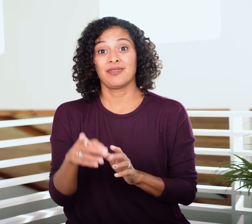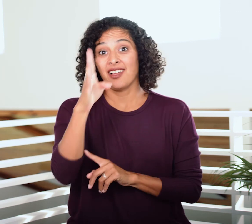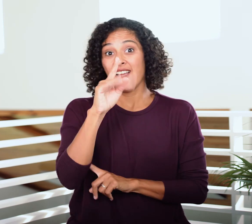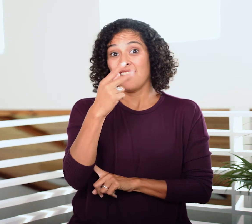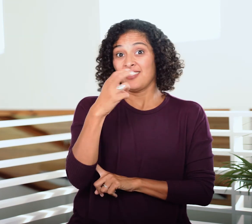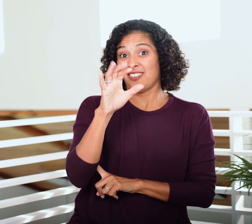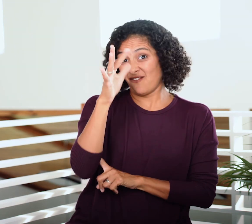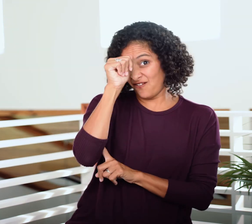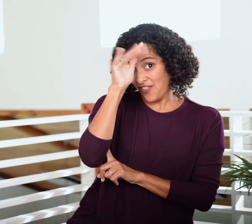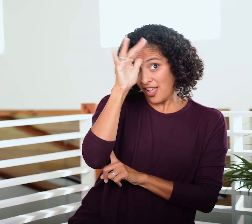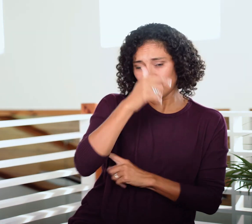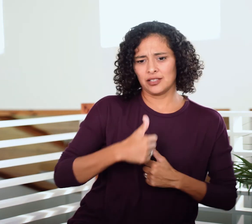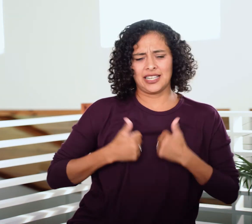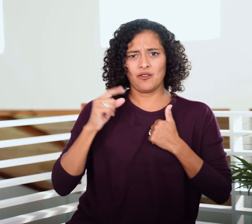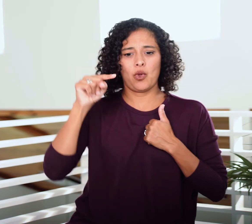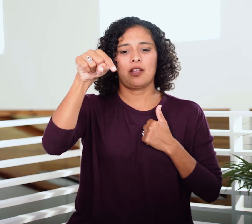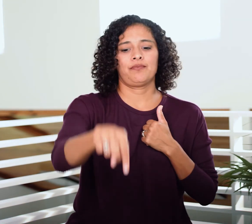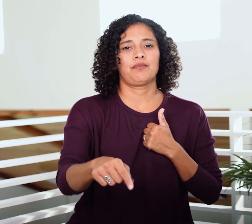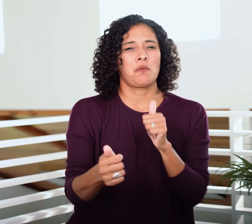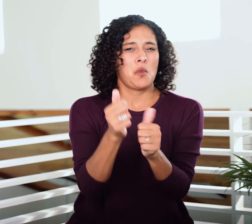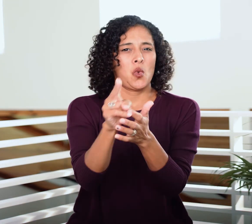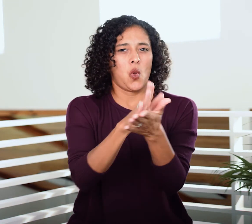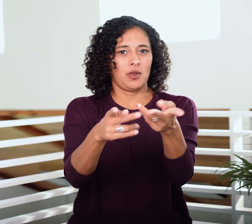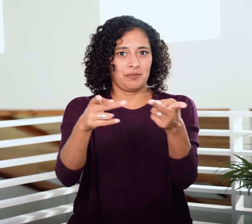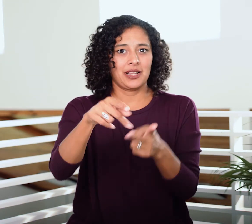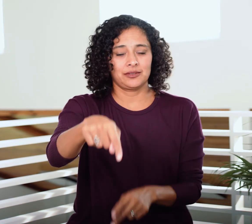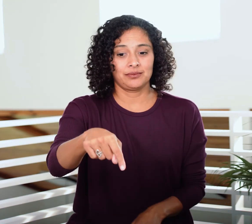God the Father dwelling in the Most Holy Place,